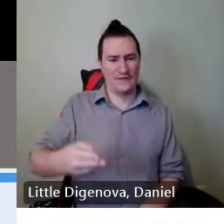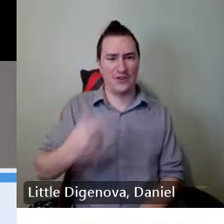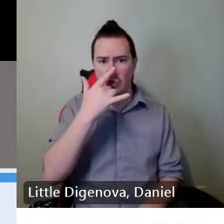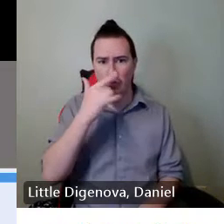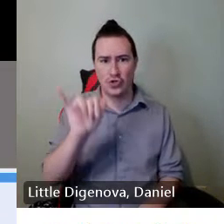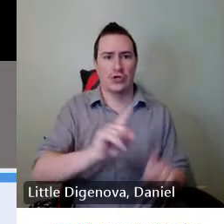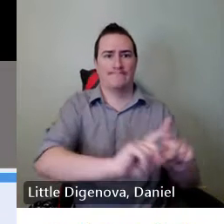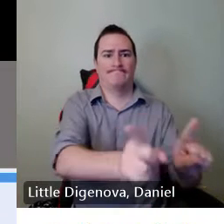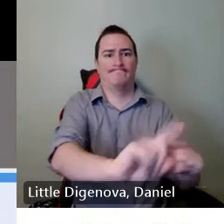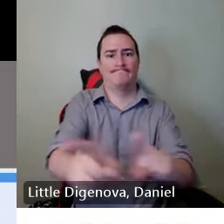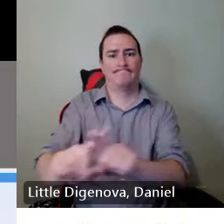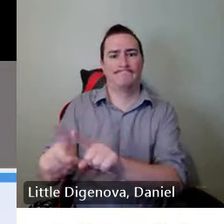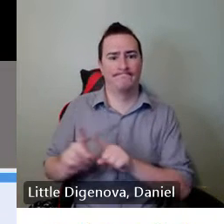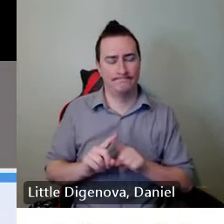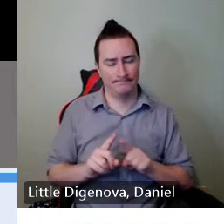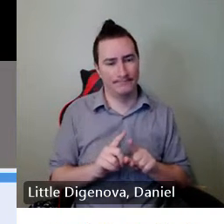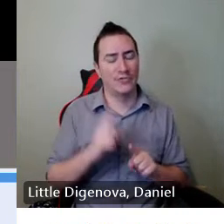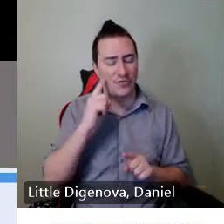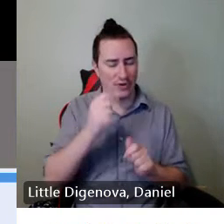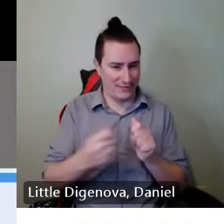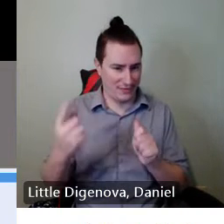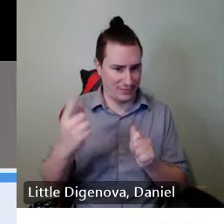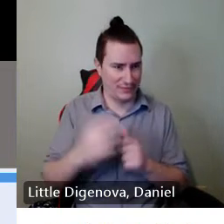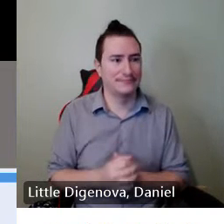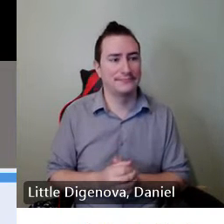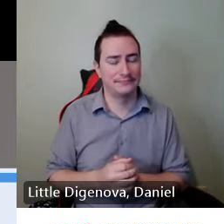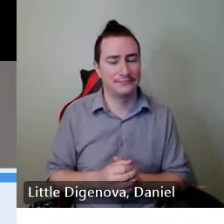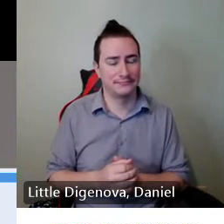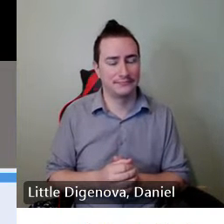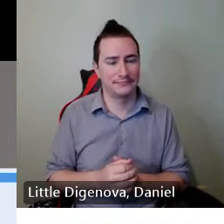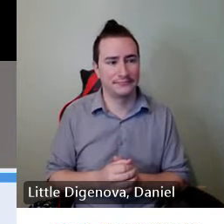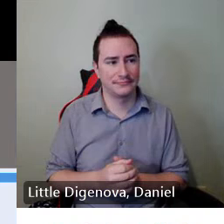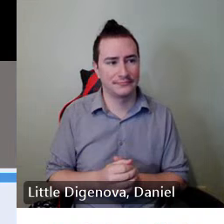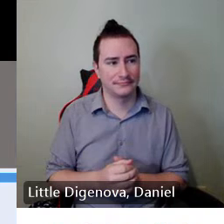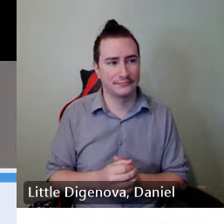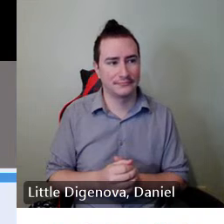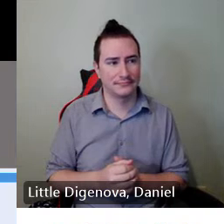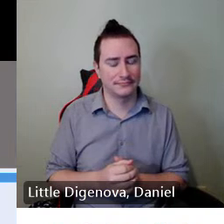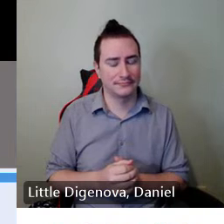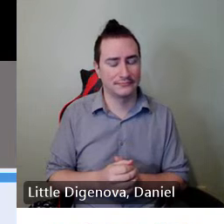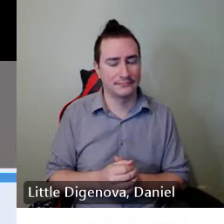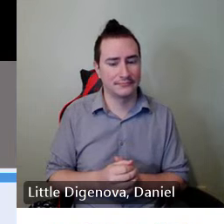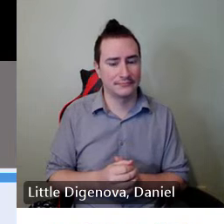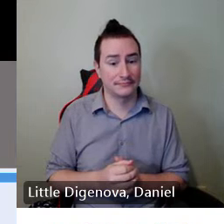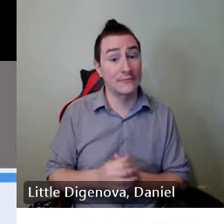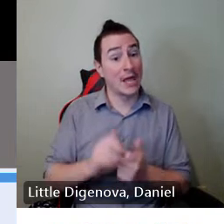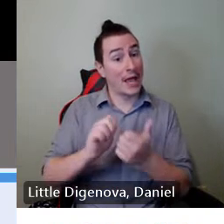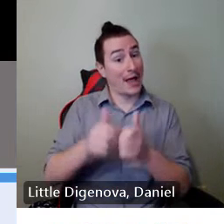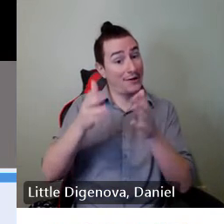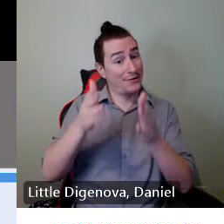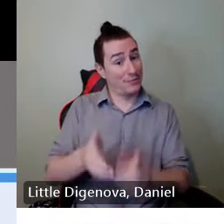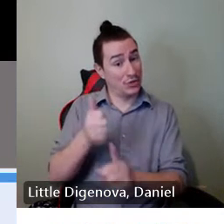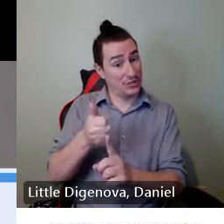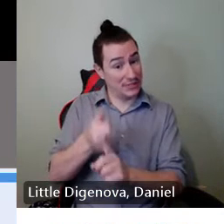There's also a diversity among individuals relating to how they became hard of hearing, their level of hearing, and the age of